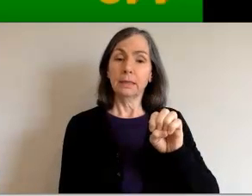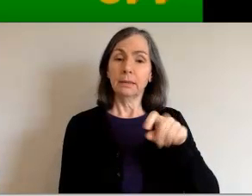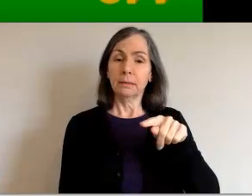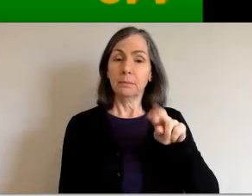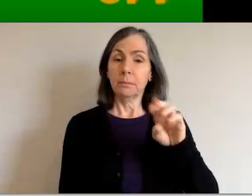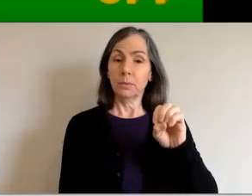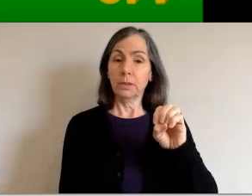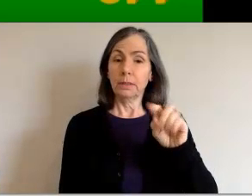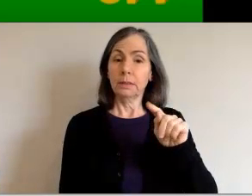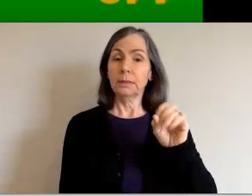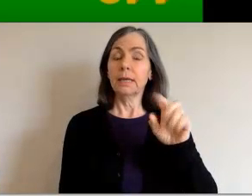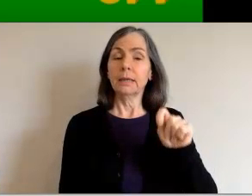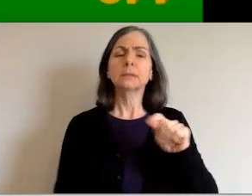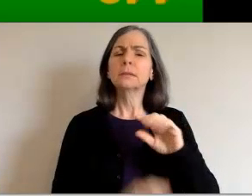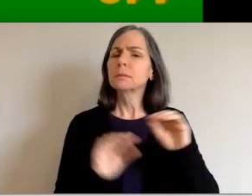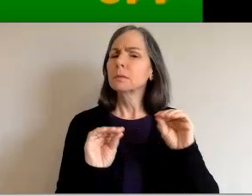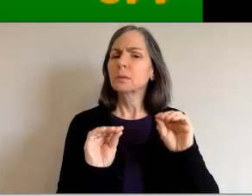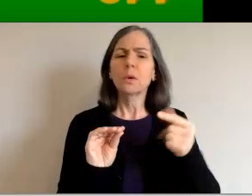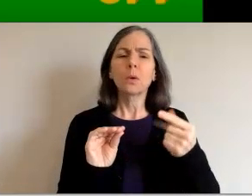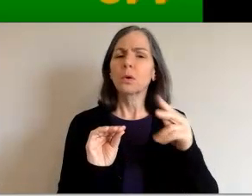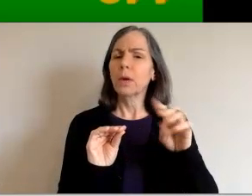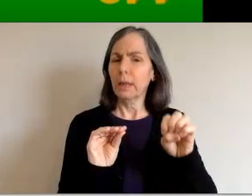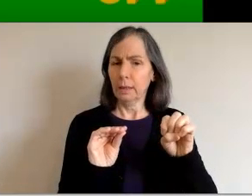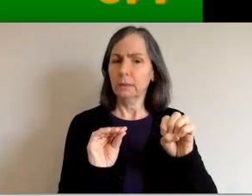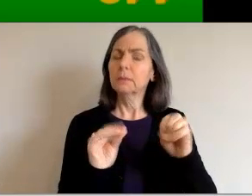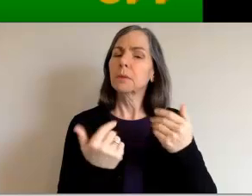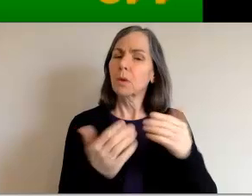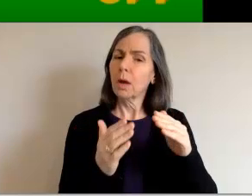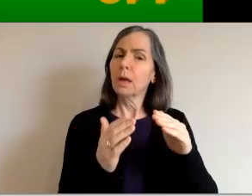but will give you feedback on what you need to work on.